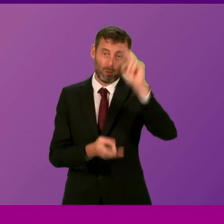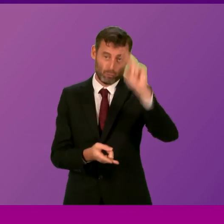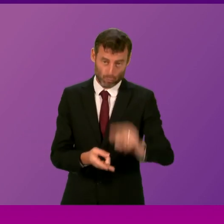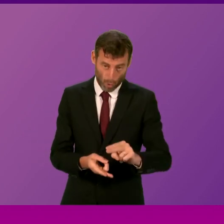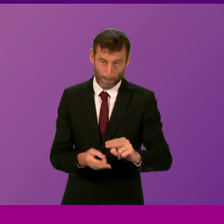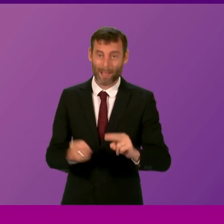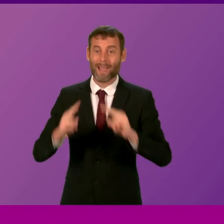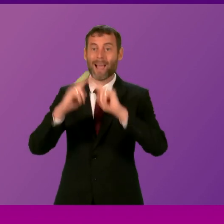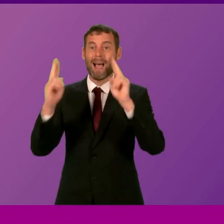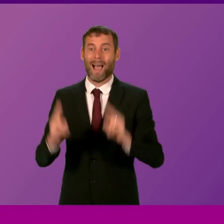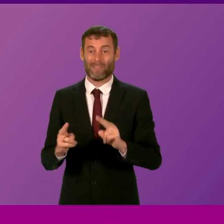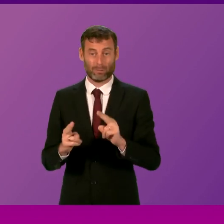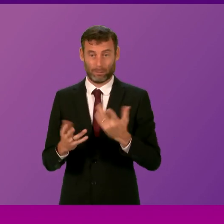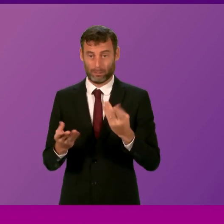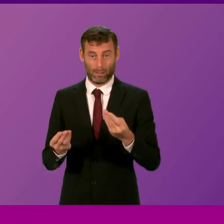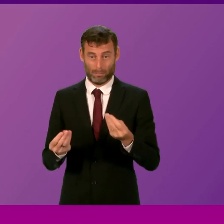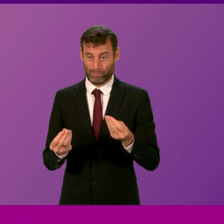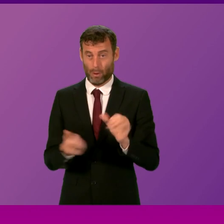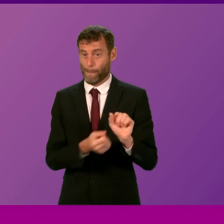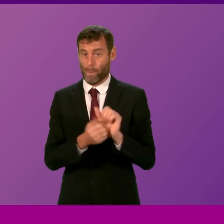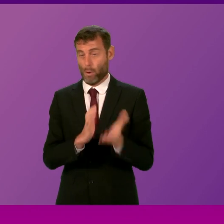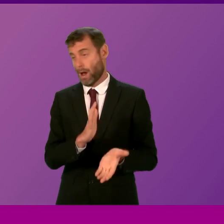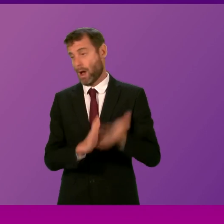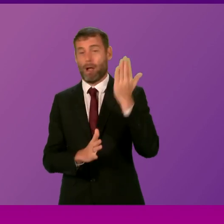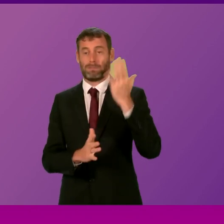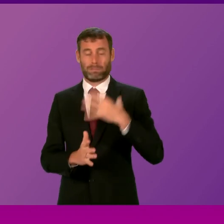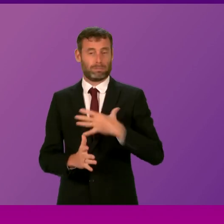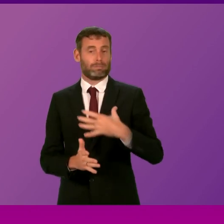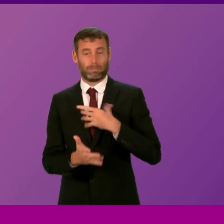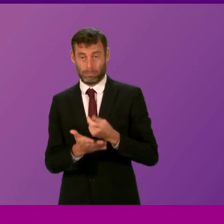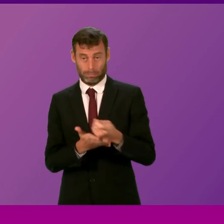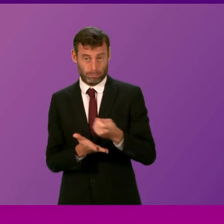the proposed tax cuts and the market reaction reduced any lingering credibility that the UK